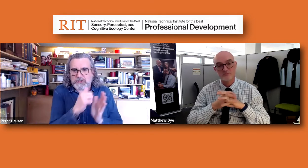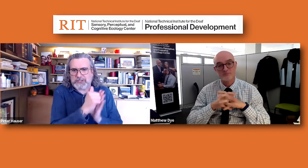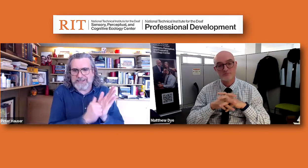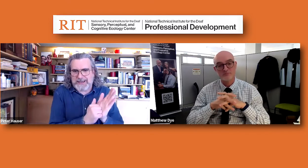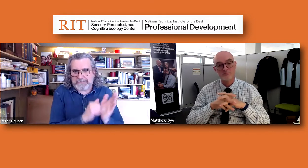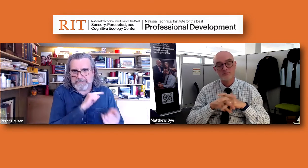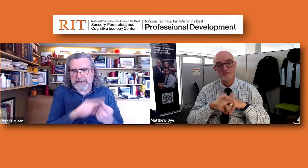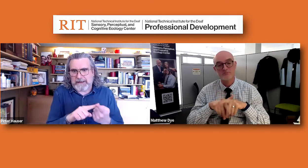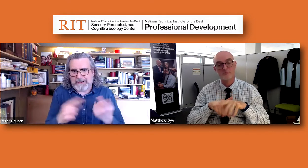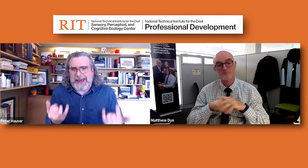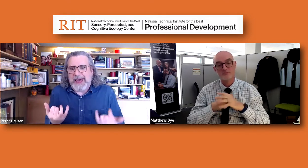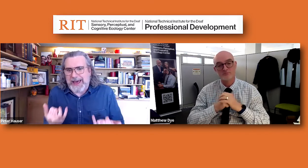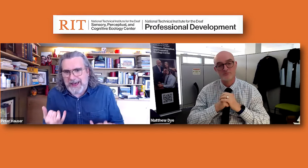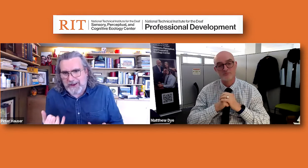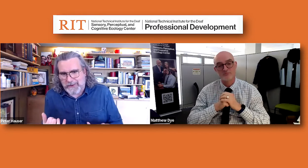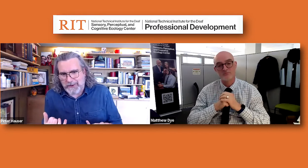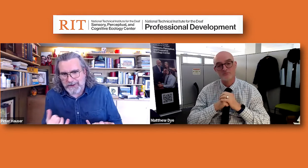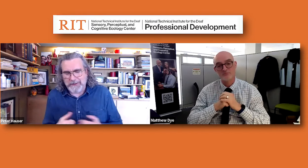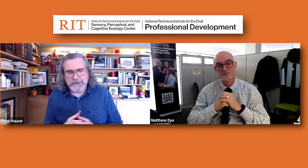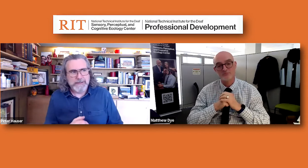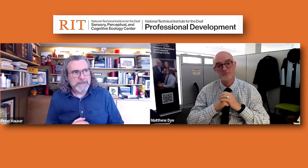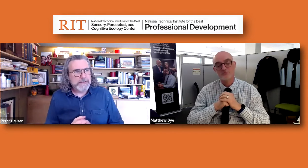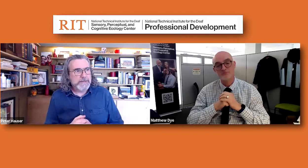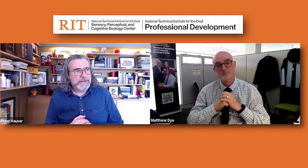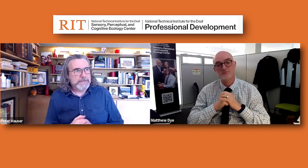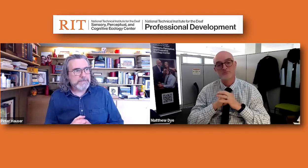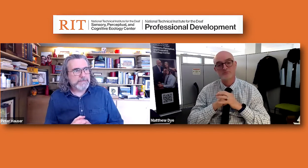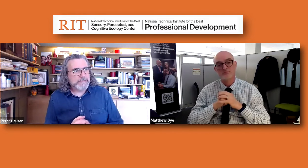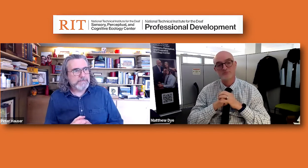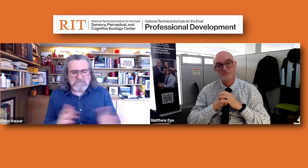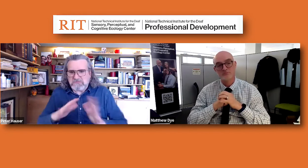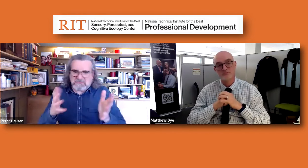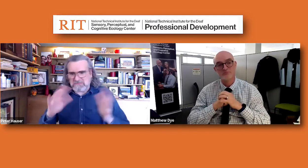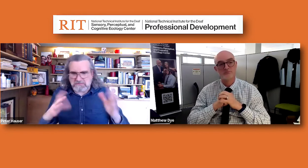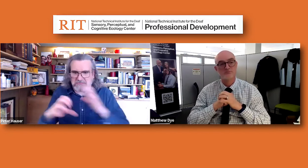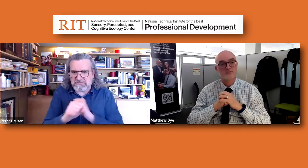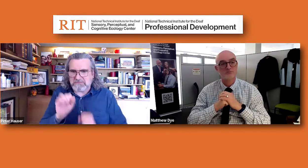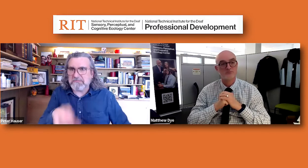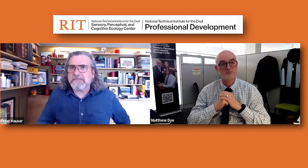with my current research agenda until just now, very recently. So, I think--I think that's a good summary